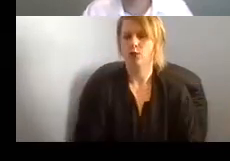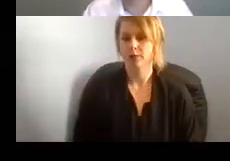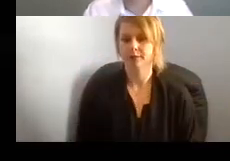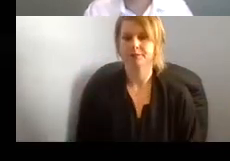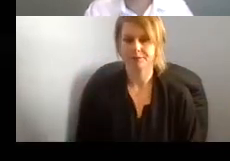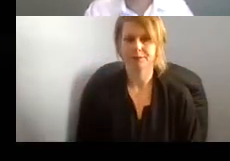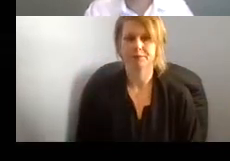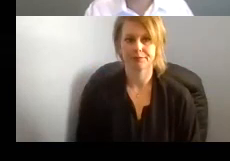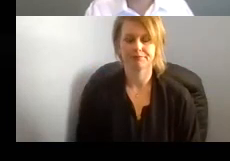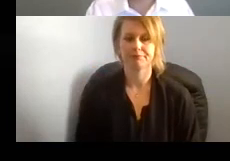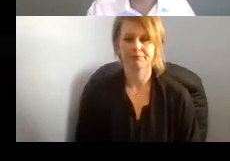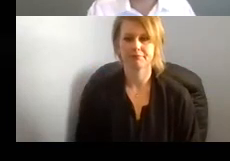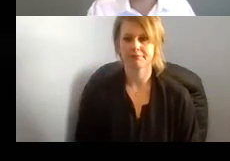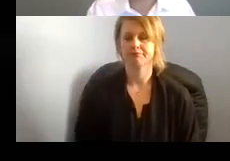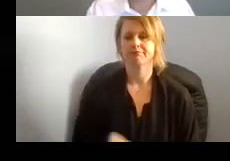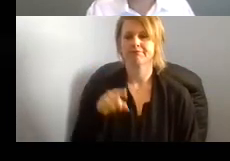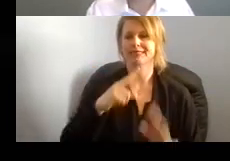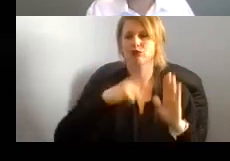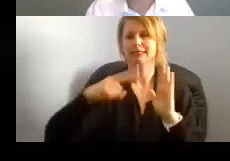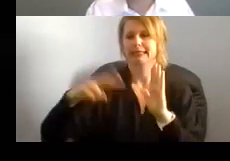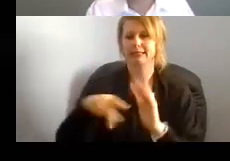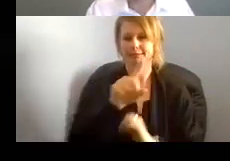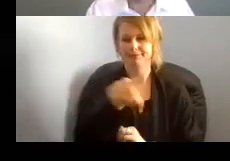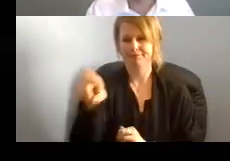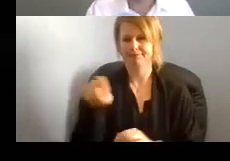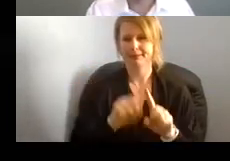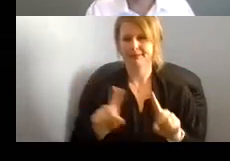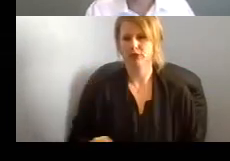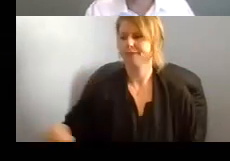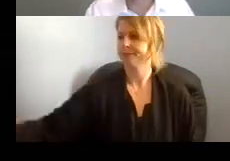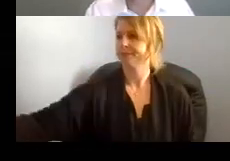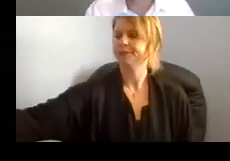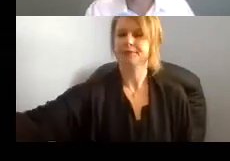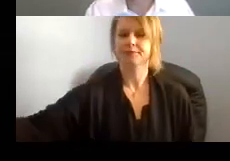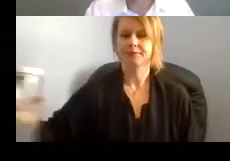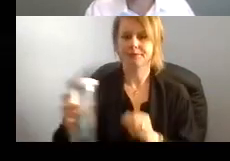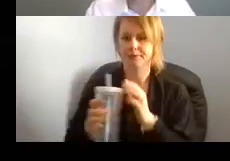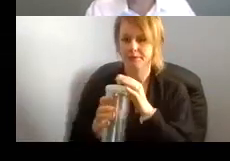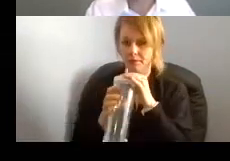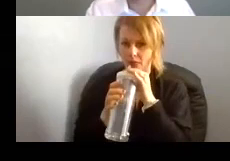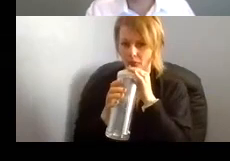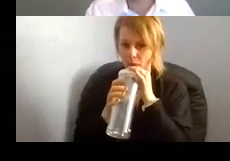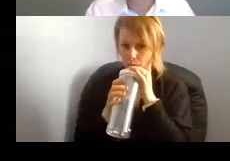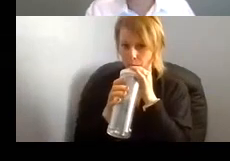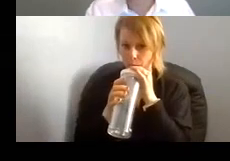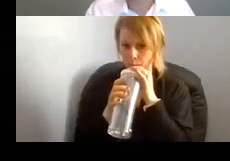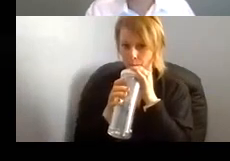the American Academy of Pediatrics, Save the Children, etc. We now have about – we have now 100 members –